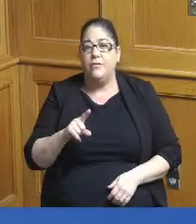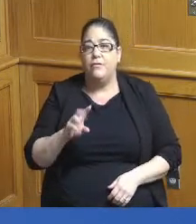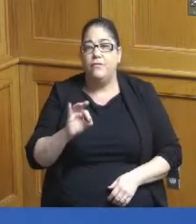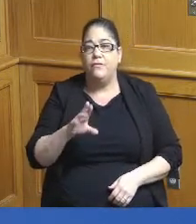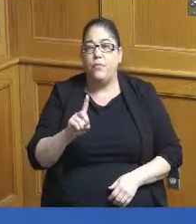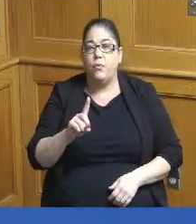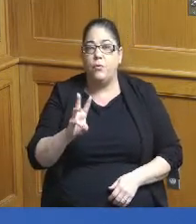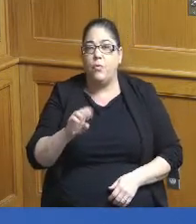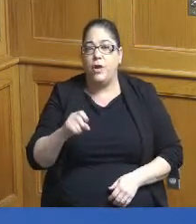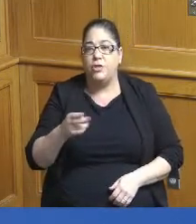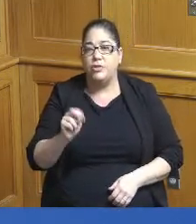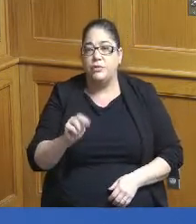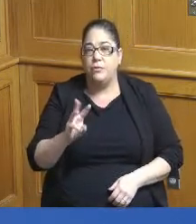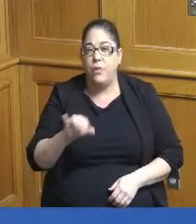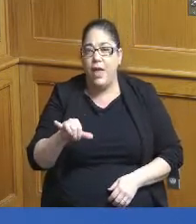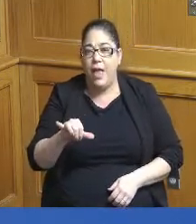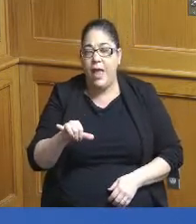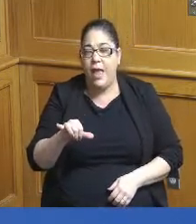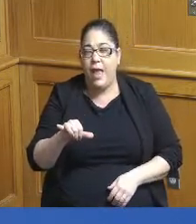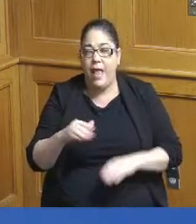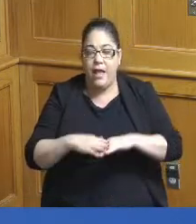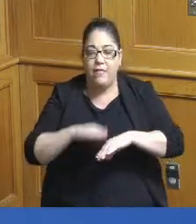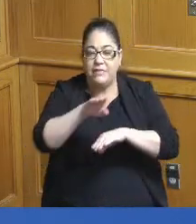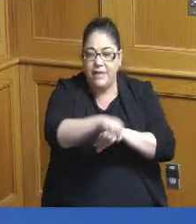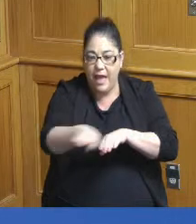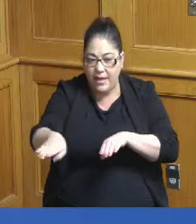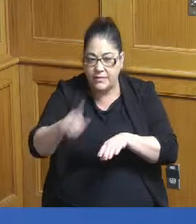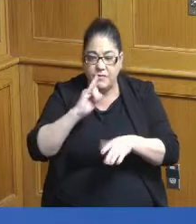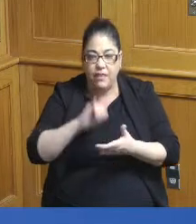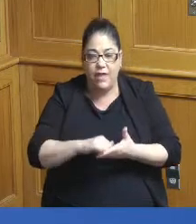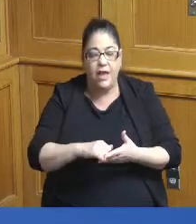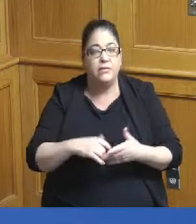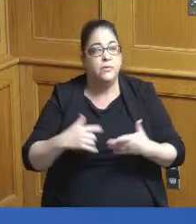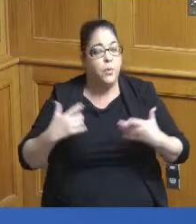one of the things in the conversation so we're not now to the point where we're starting to